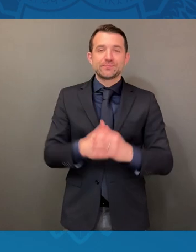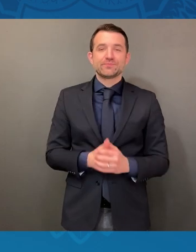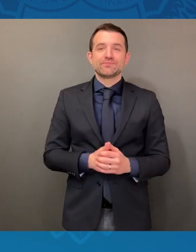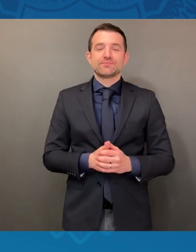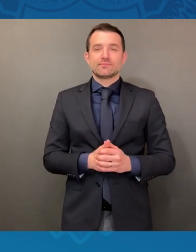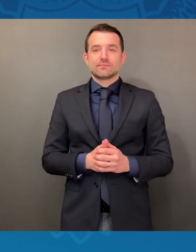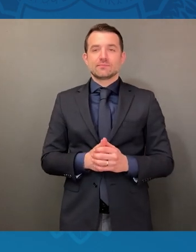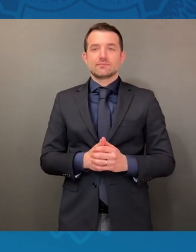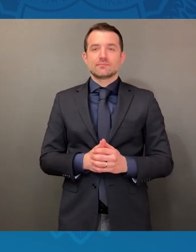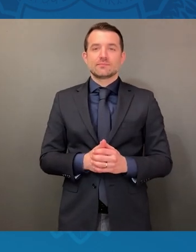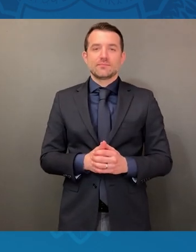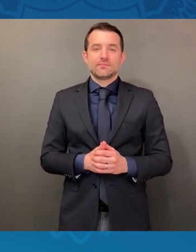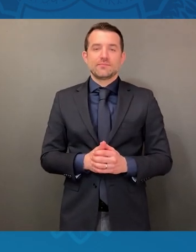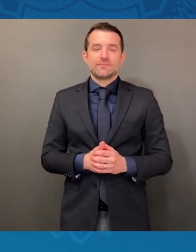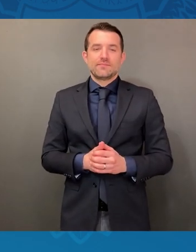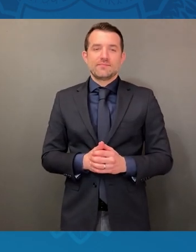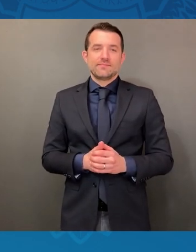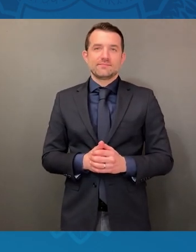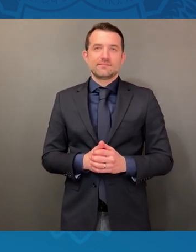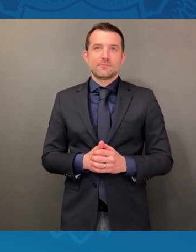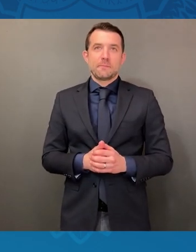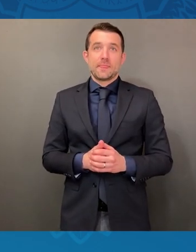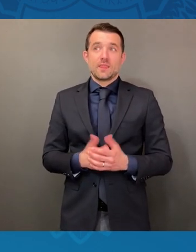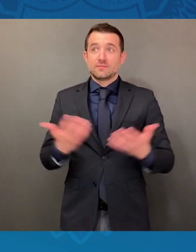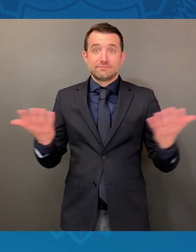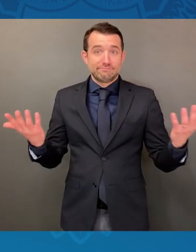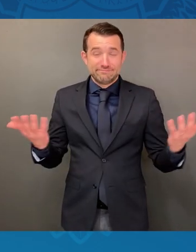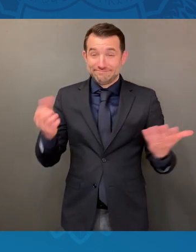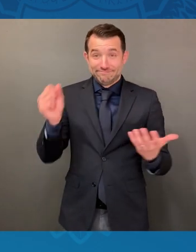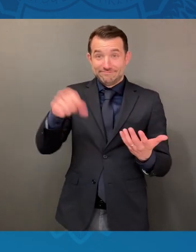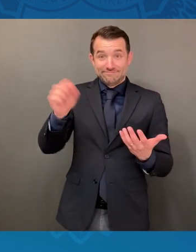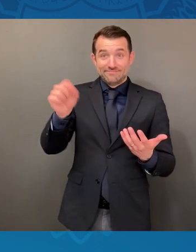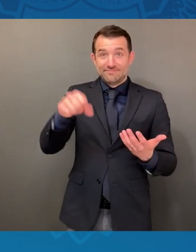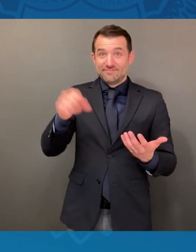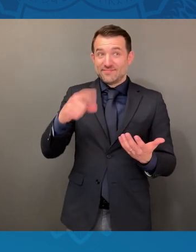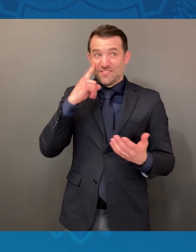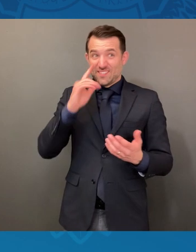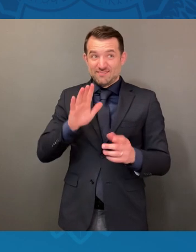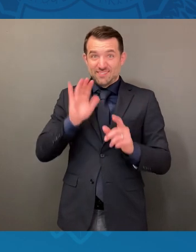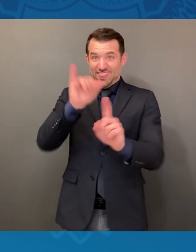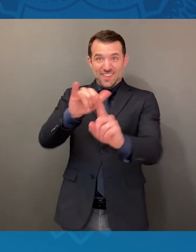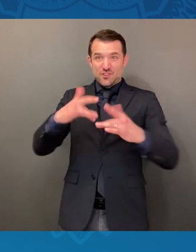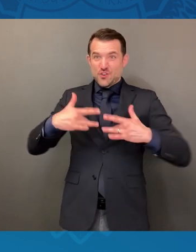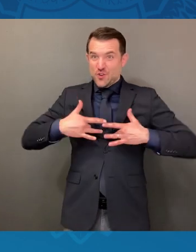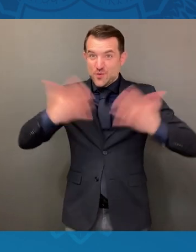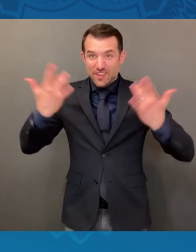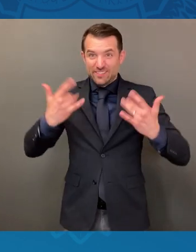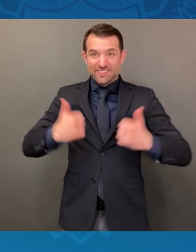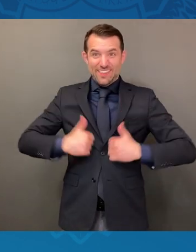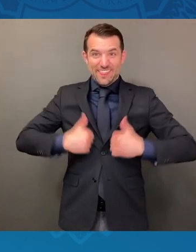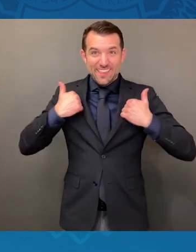And we're clear, as I see your enthusiasm about it, because you live in here and, you know, write resilience.